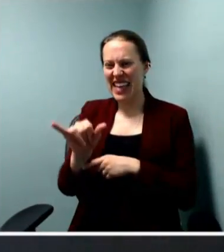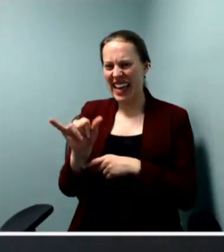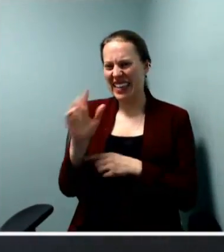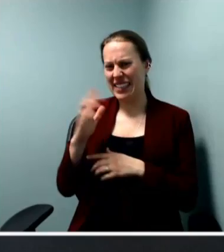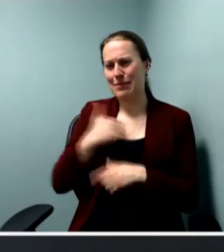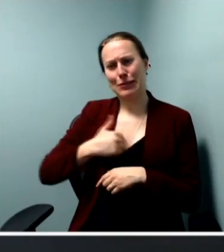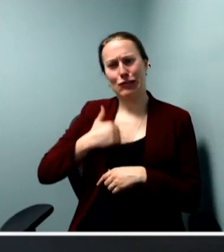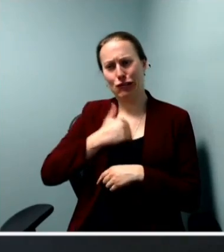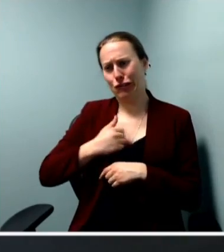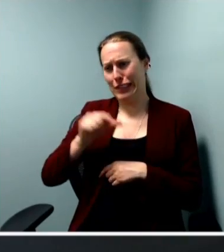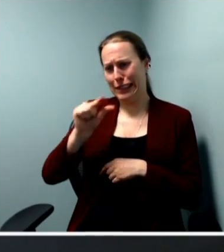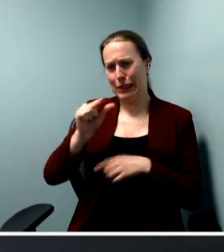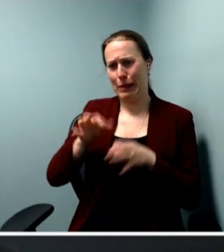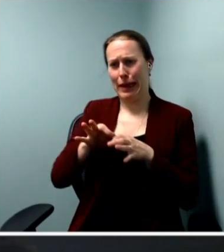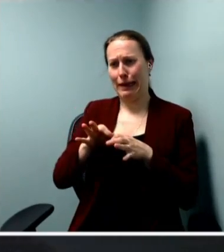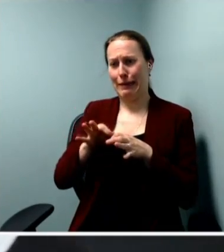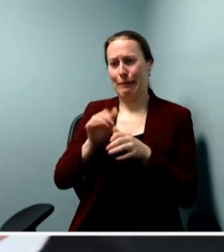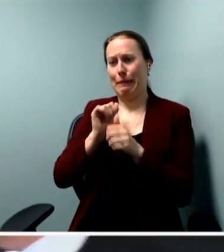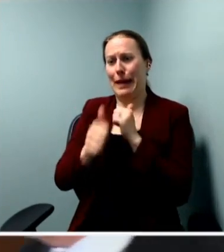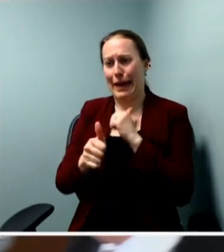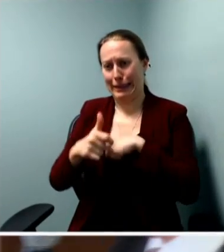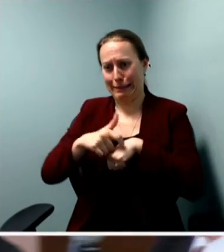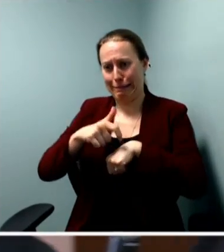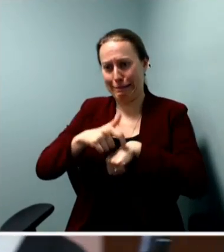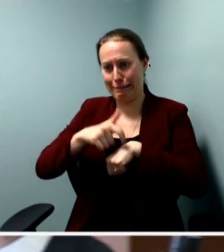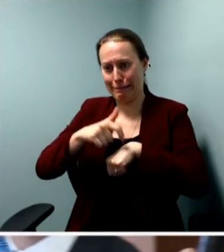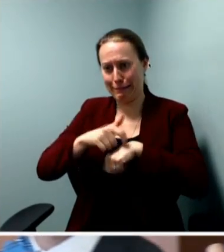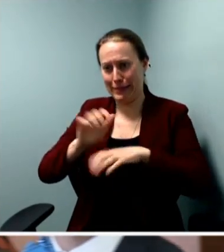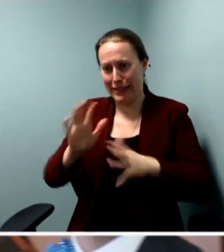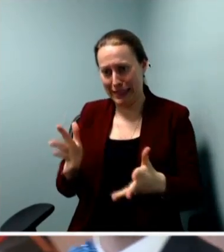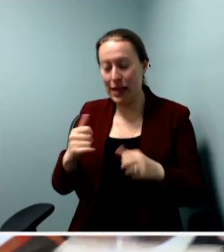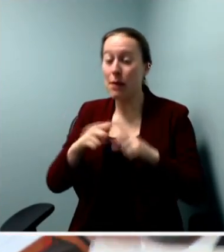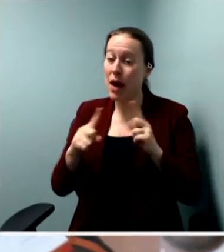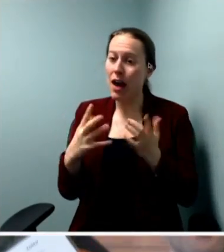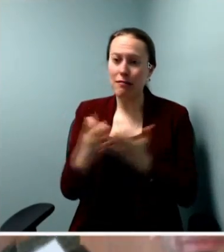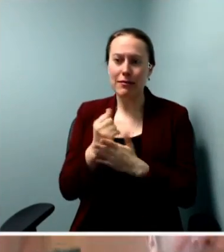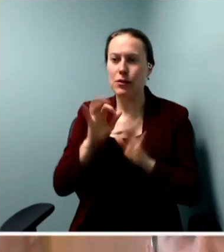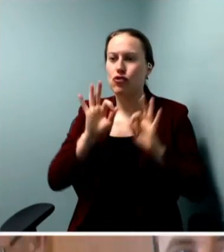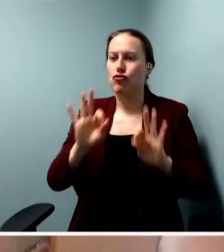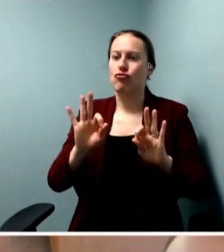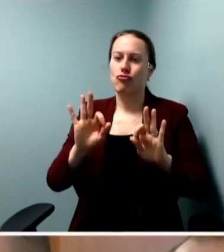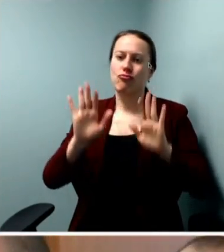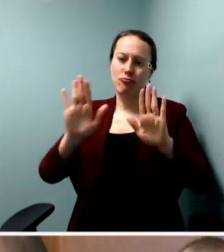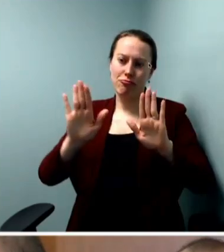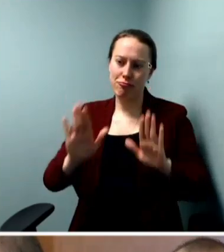but I think we've had a good conversation. Let me just encourage everyone